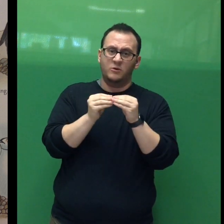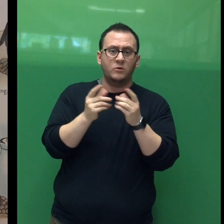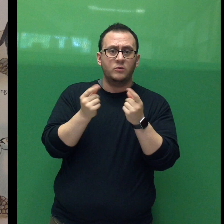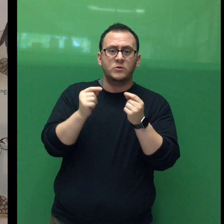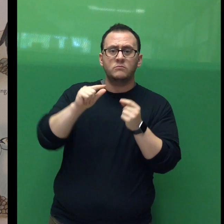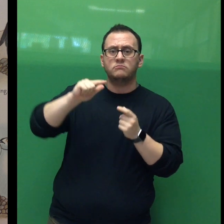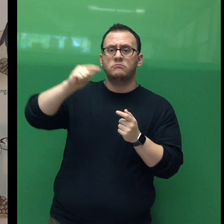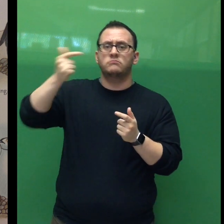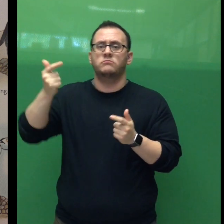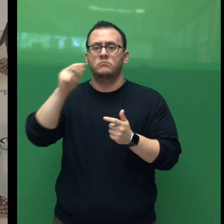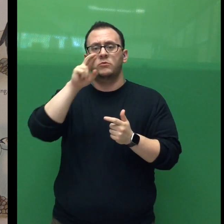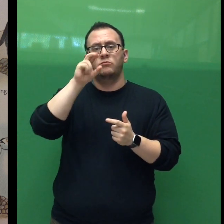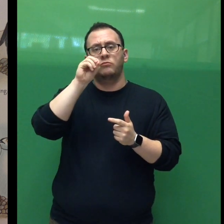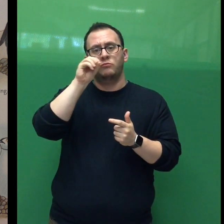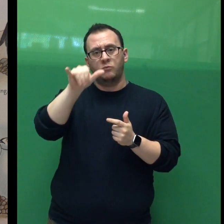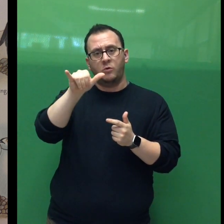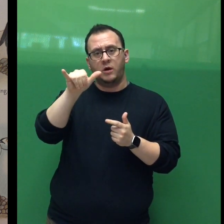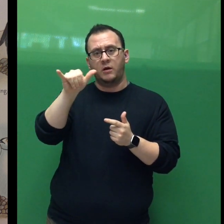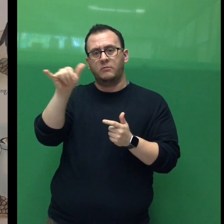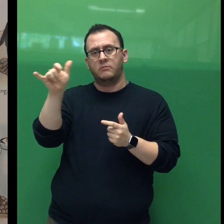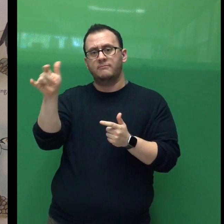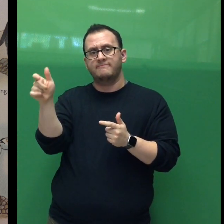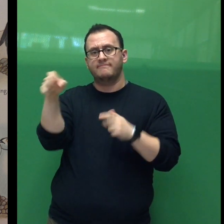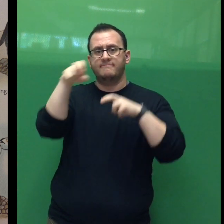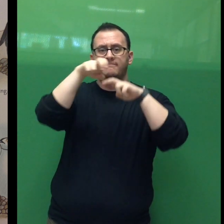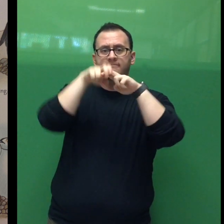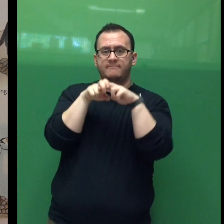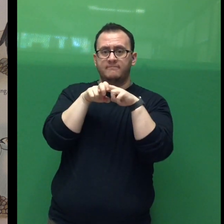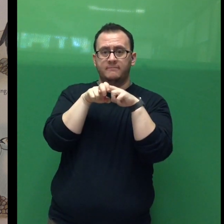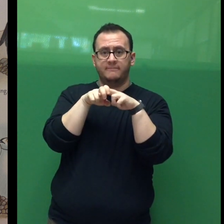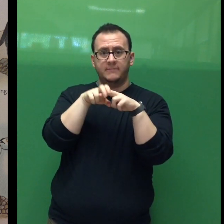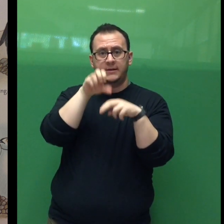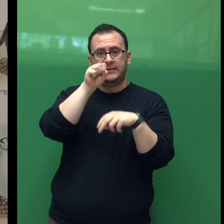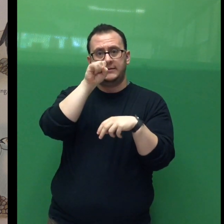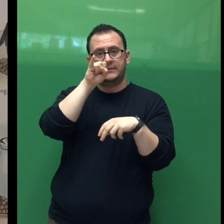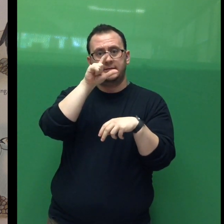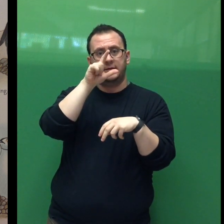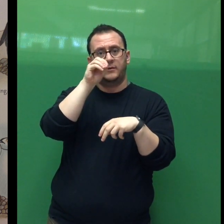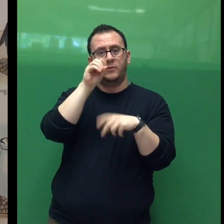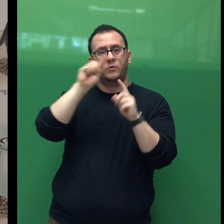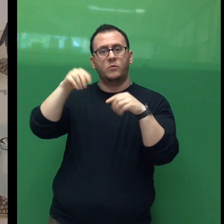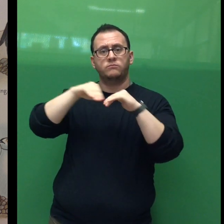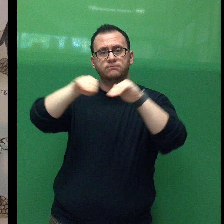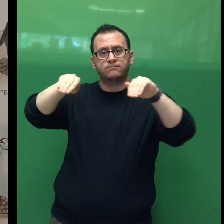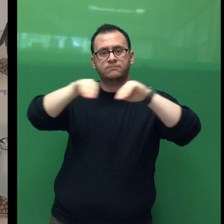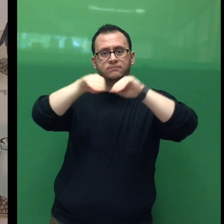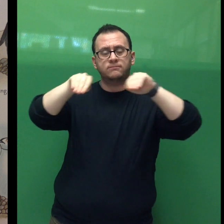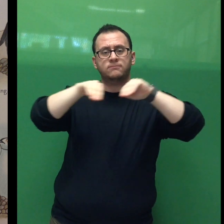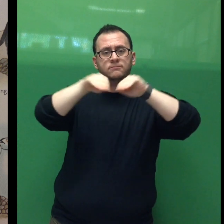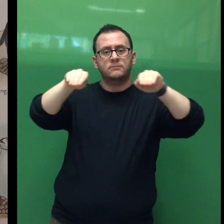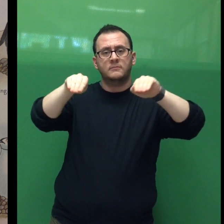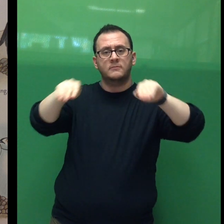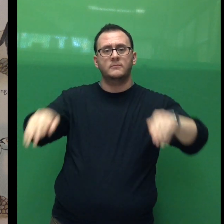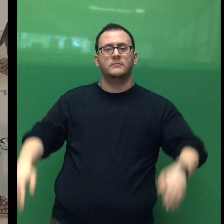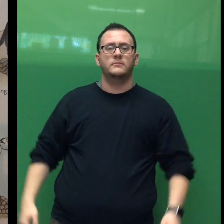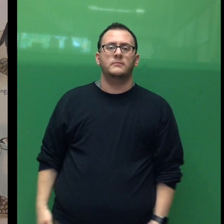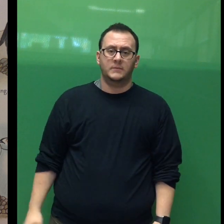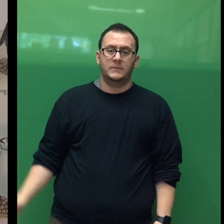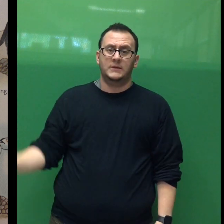And sat. When Silo got sleepy he slept. And when Silo was done sleeping and sitting he swam and Roy sat.